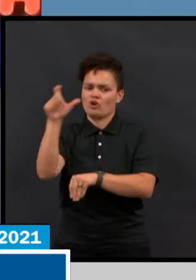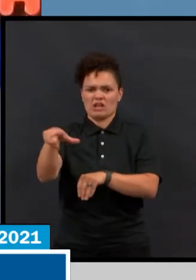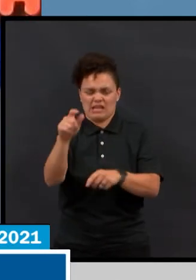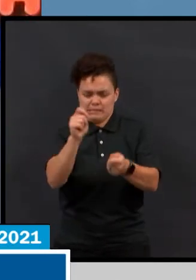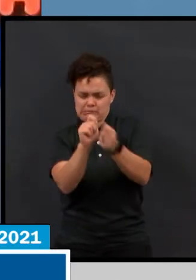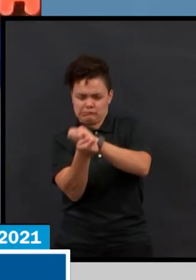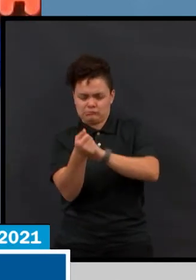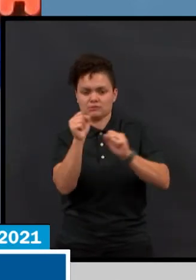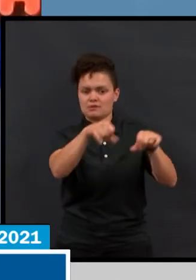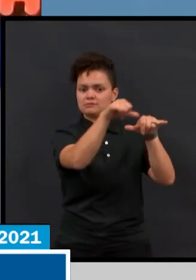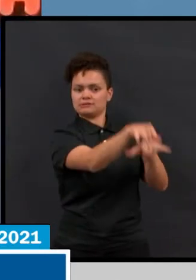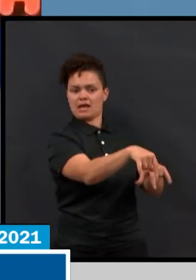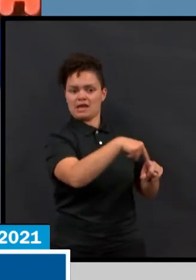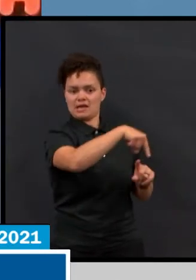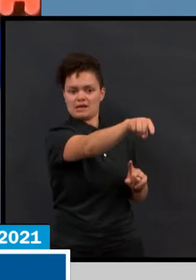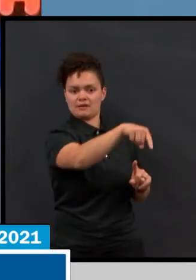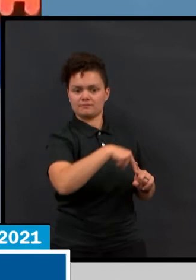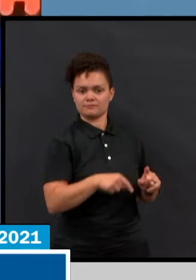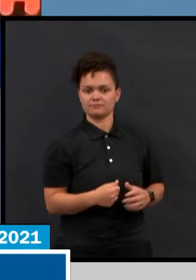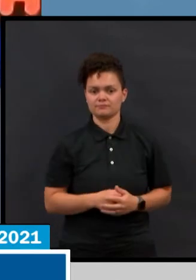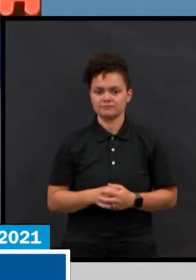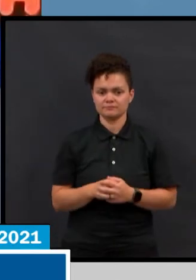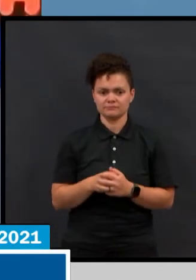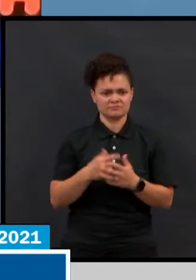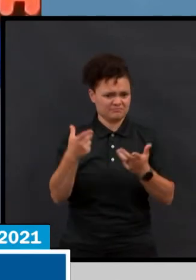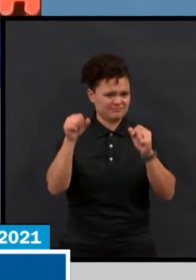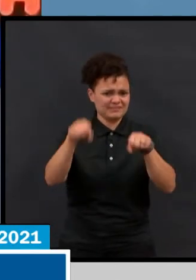can absolutely reach out to our office we can share with you the information and the timing